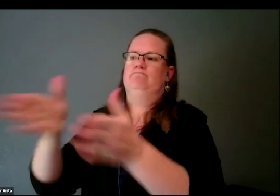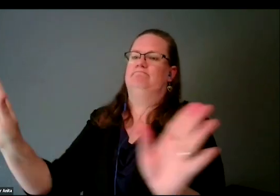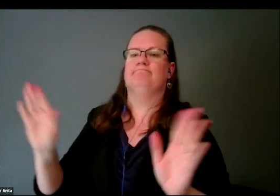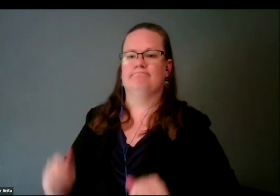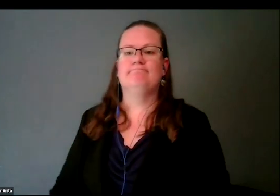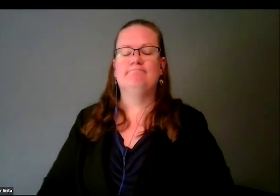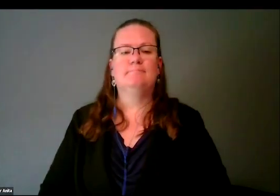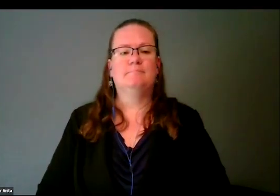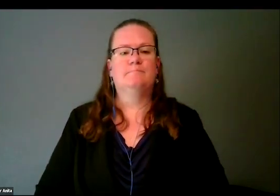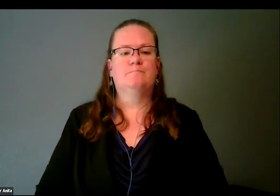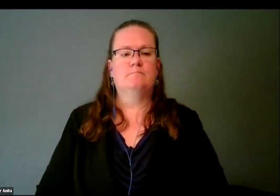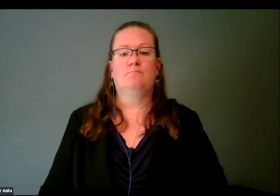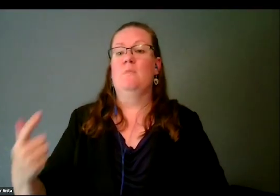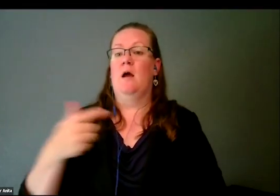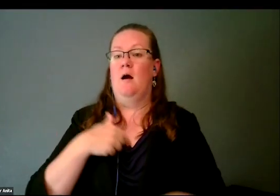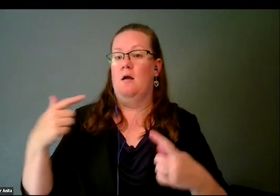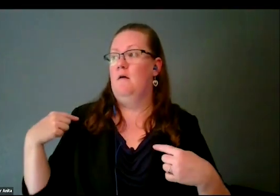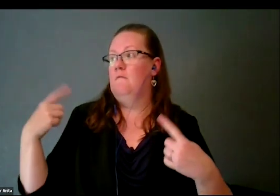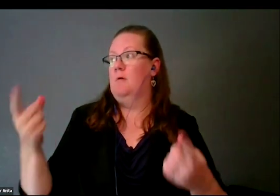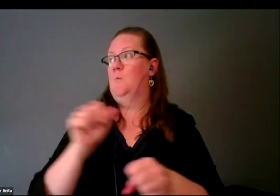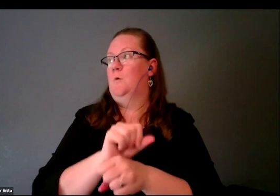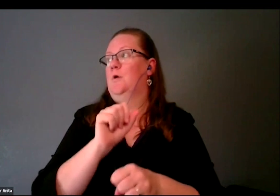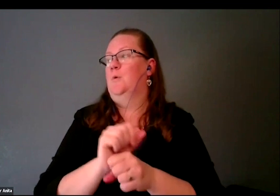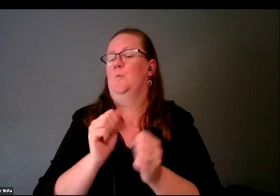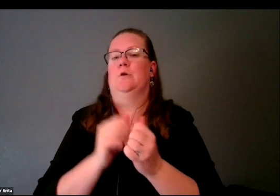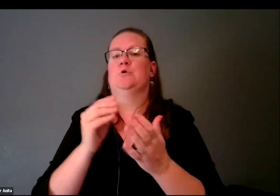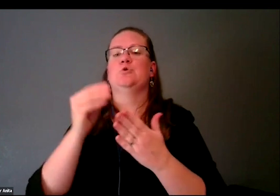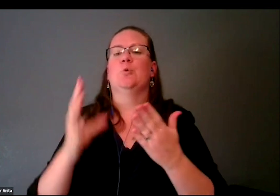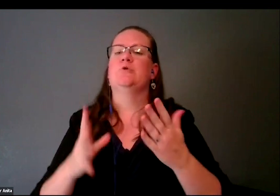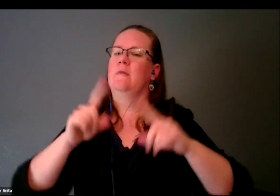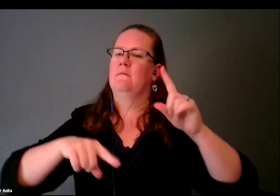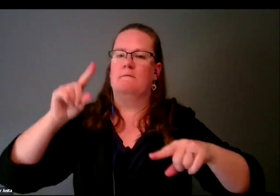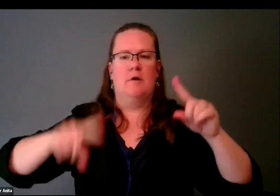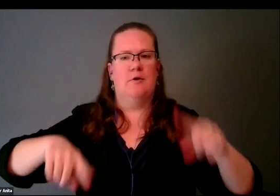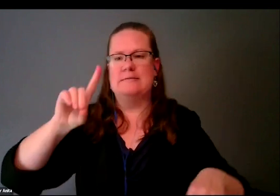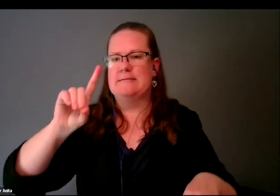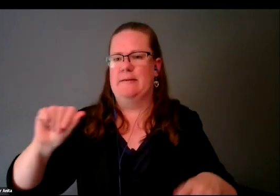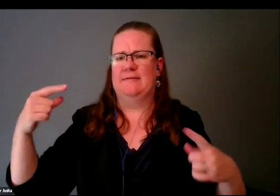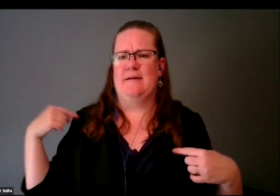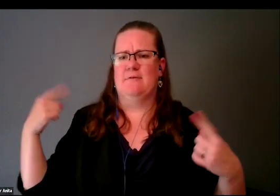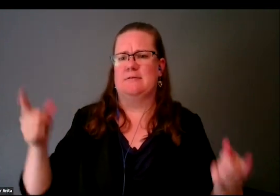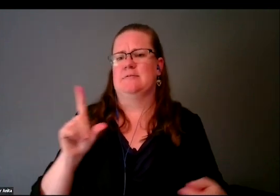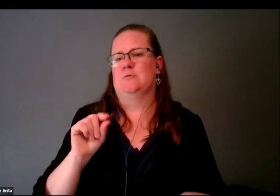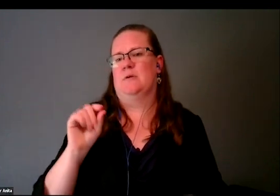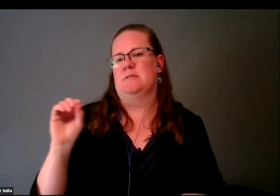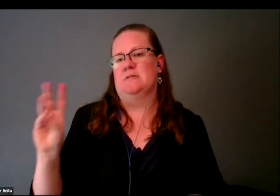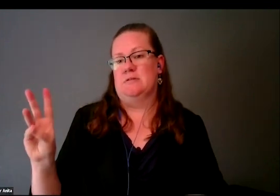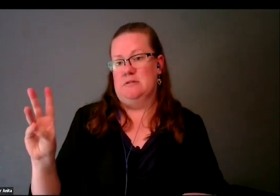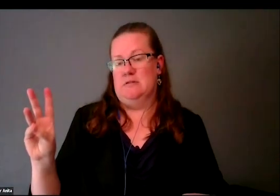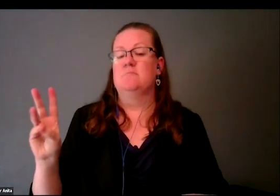I've been working with students with various disabilities since 2006 in K-12, the public schools,